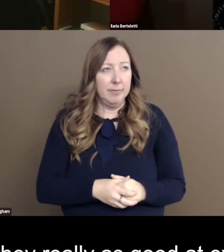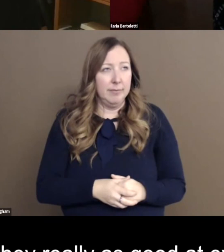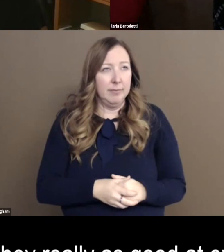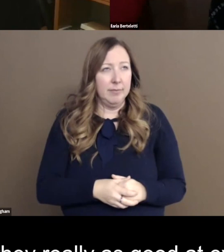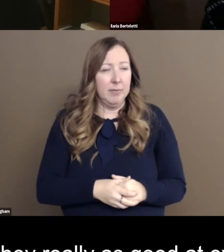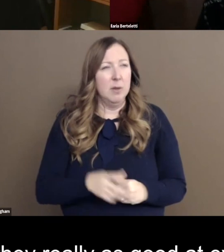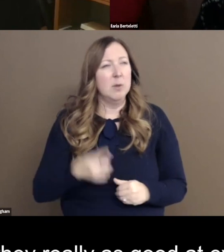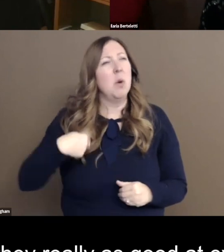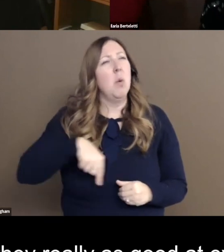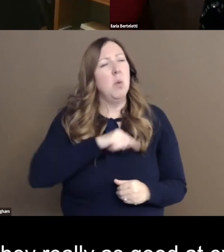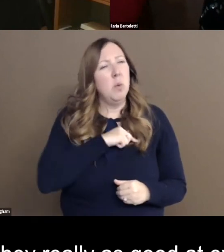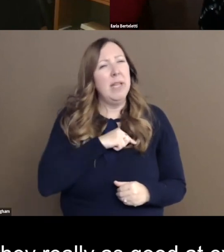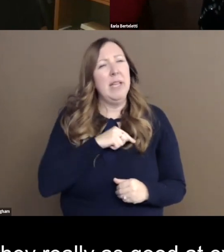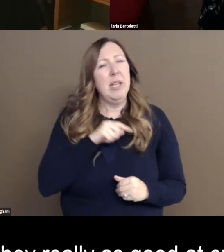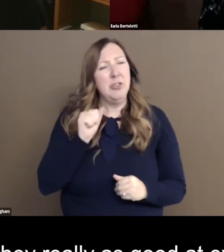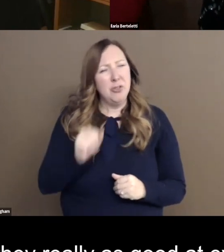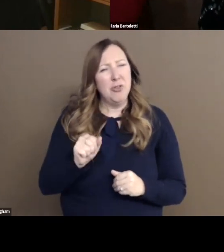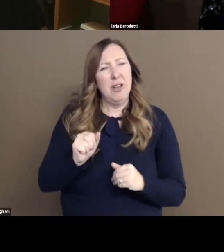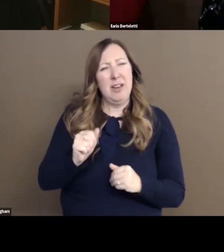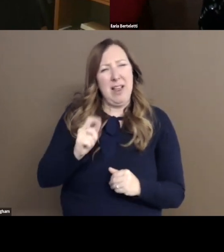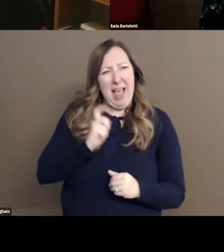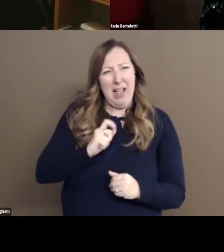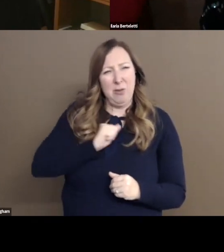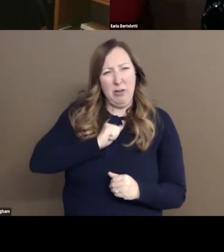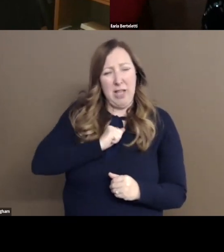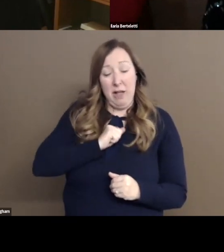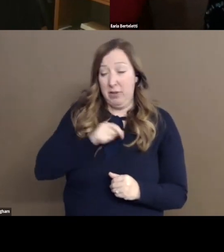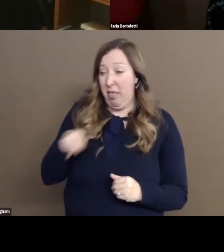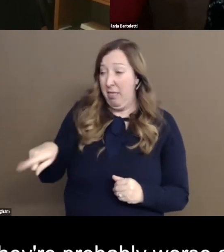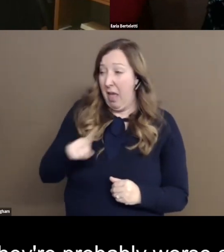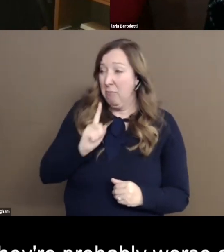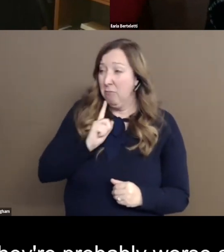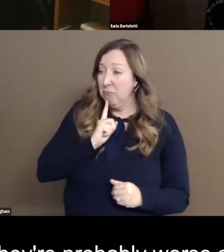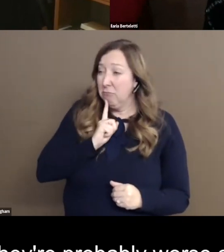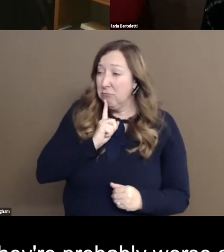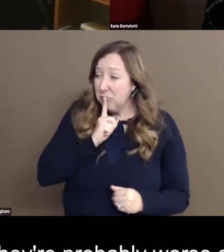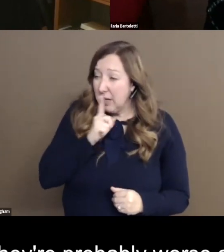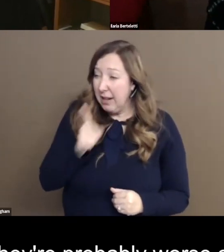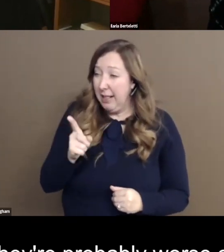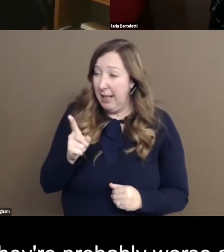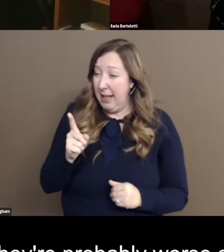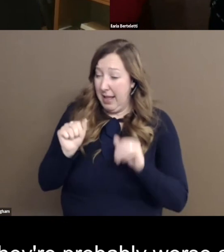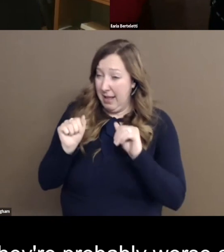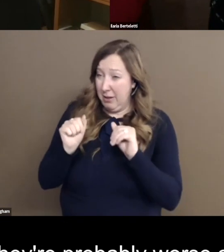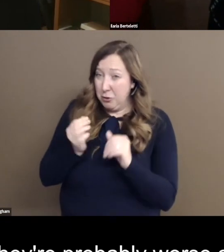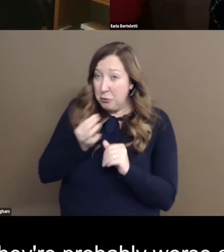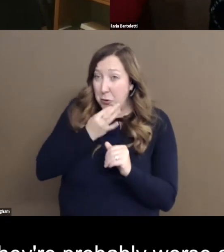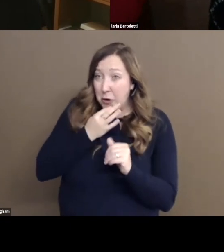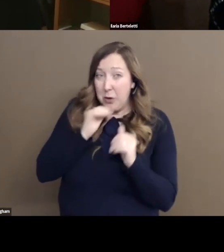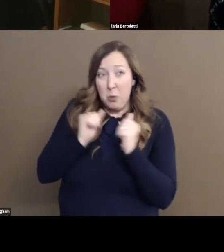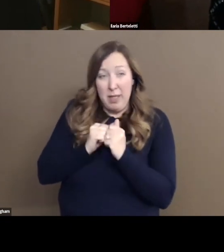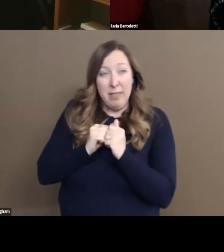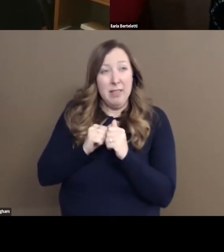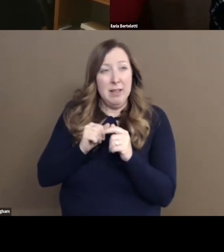every single orientation change we don't know for sure they're probably worse at rest left at